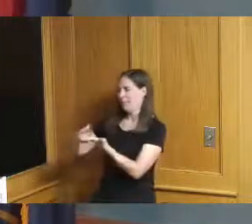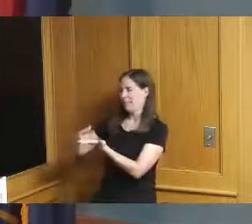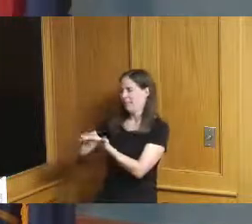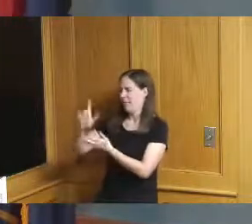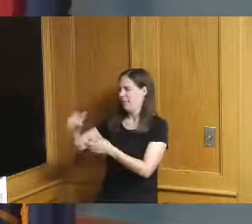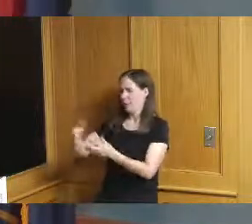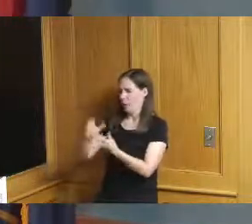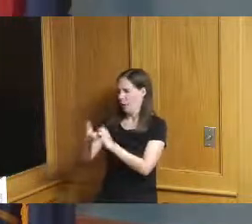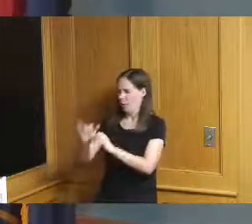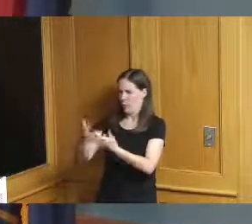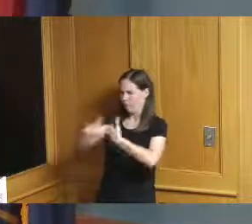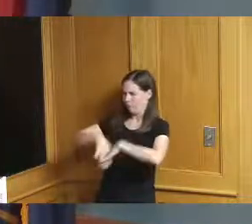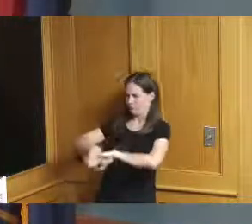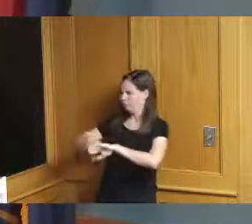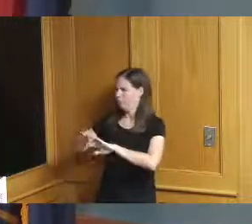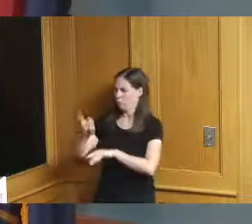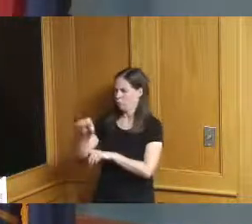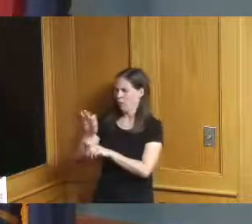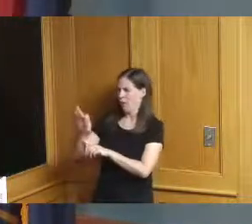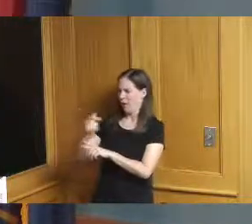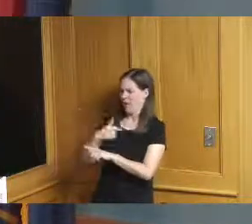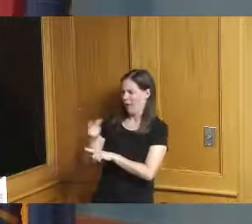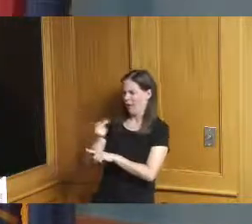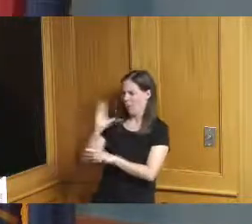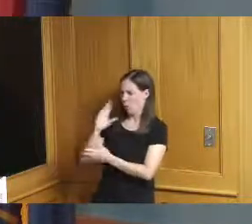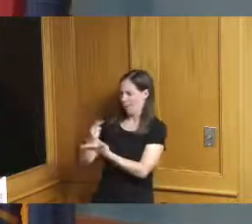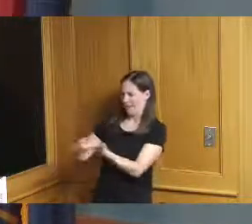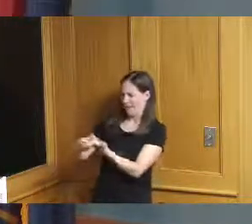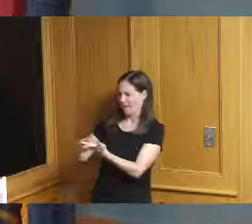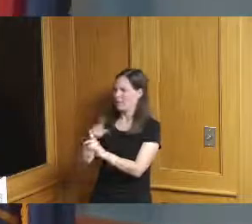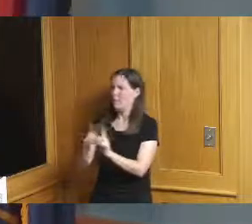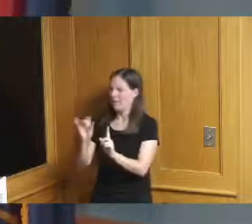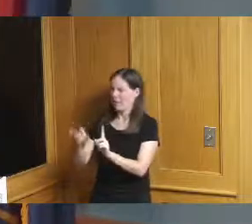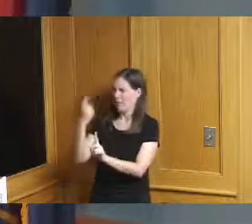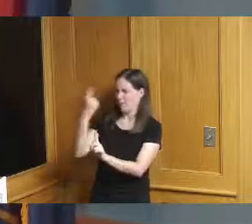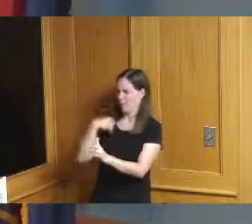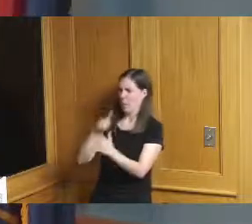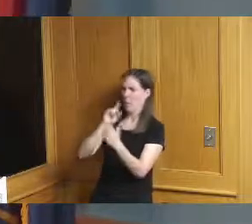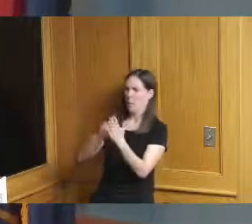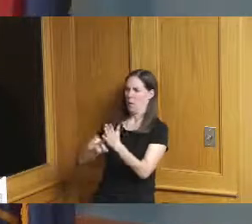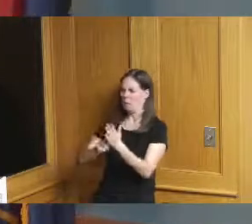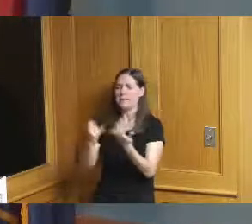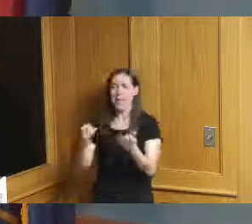um that would stuck out for me so we uh open it up if there are any comments or questions as we move